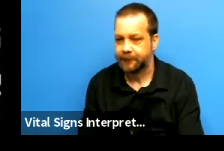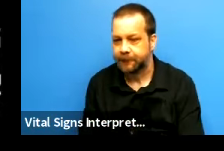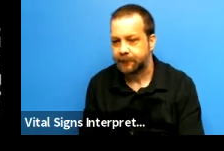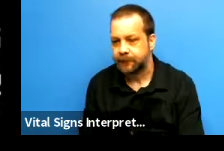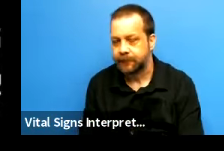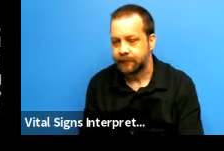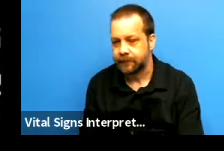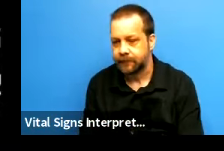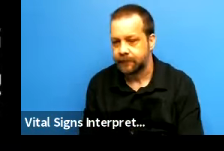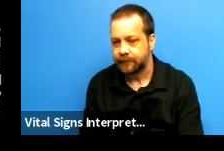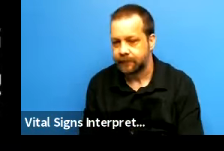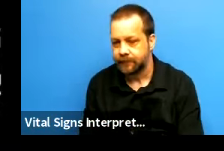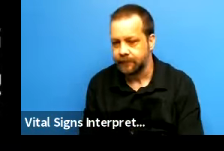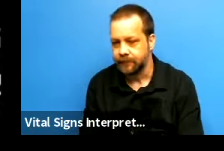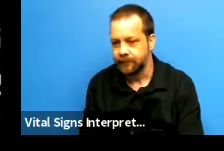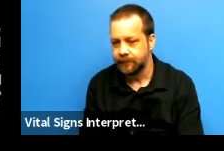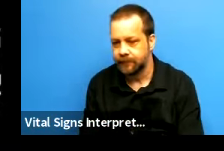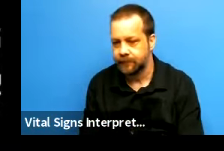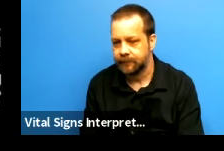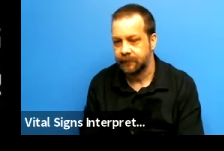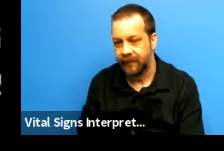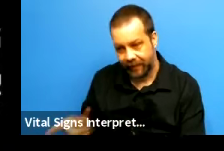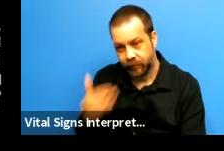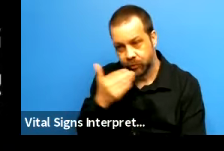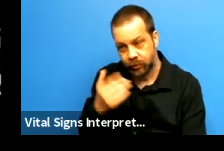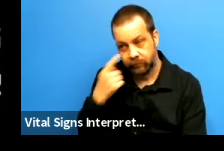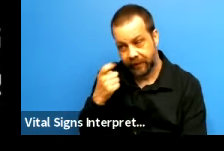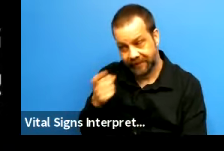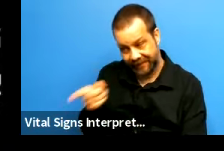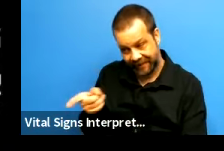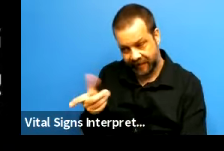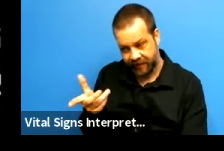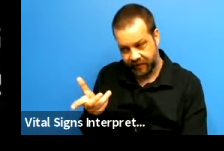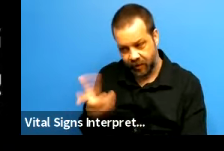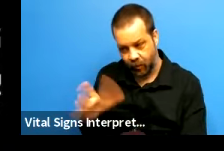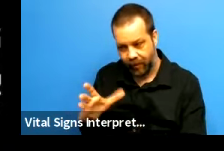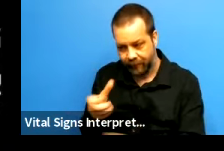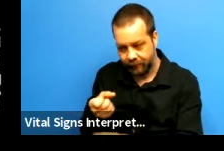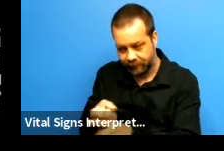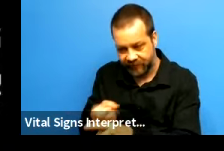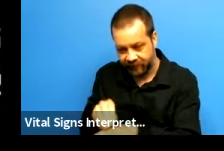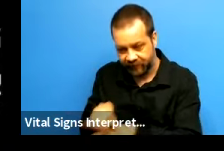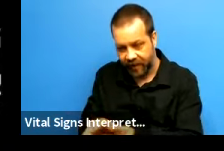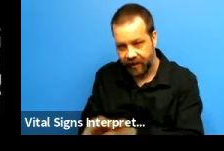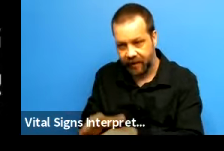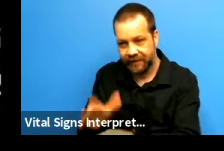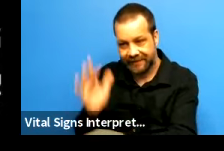to be exposed to people on a daily basis. The other part is the level of contact